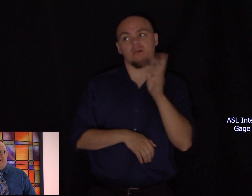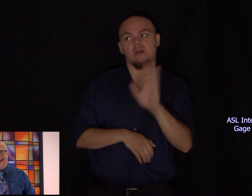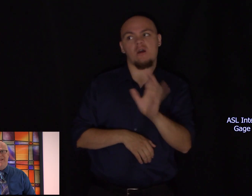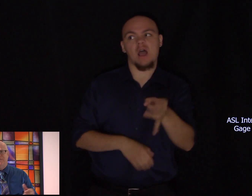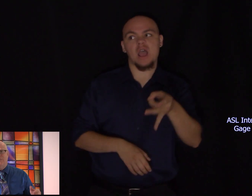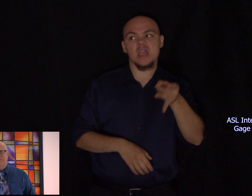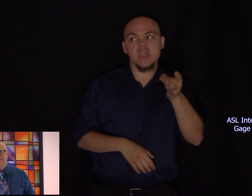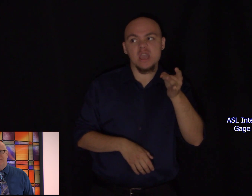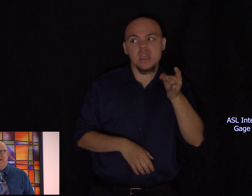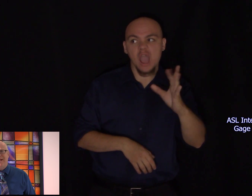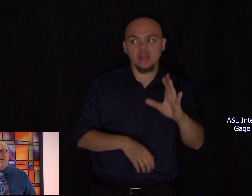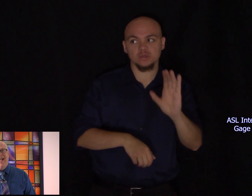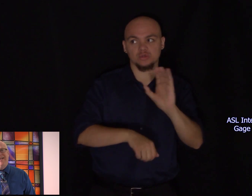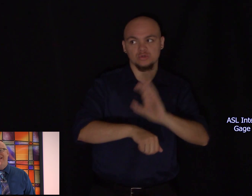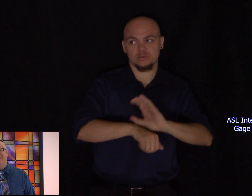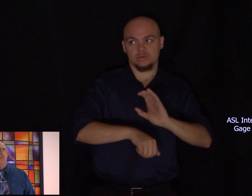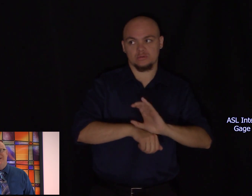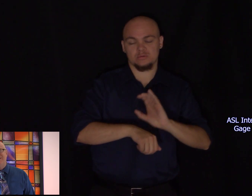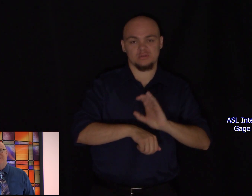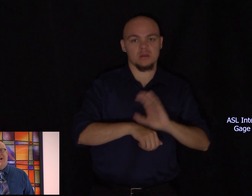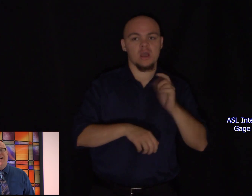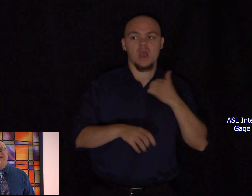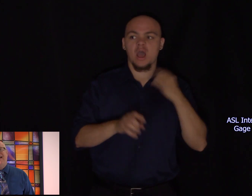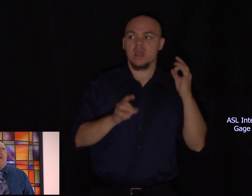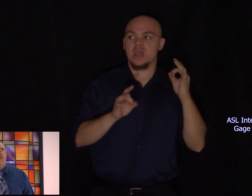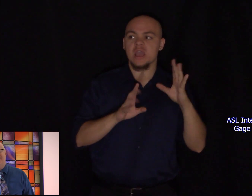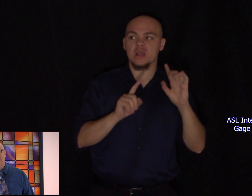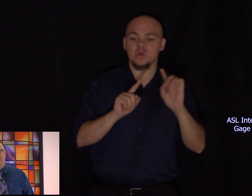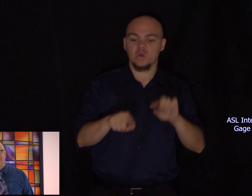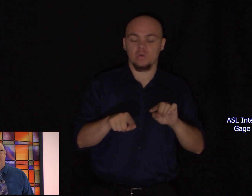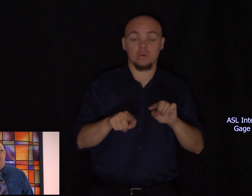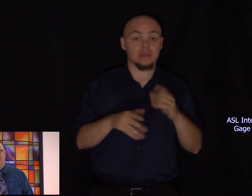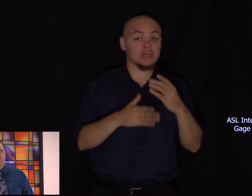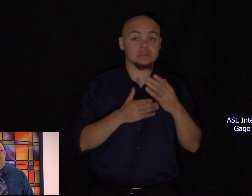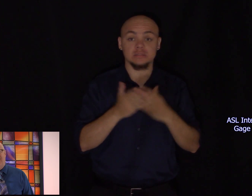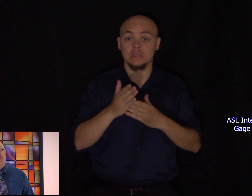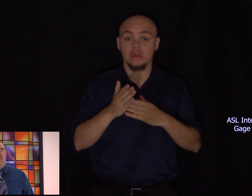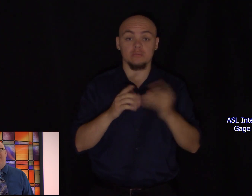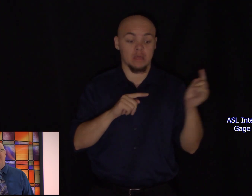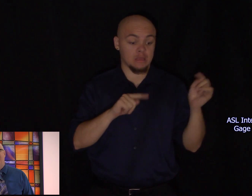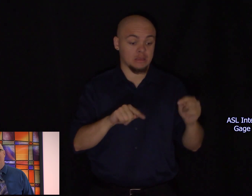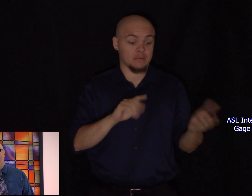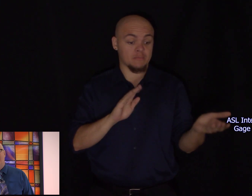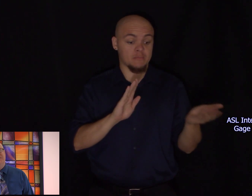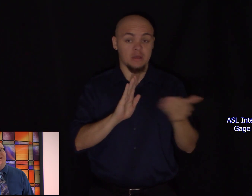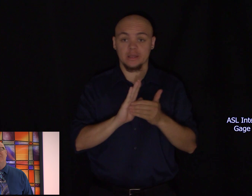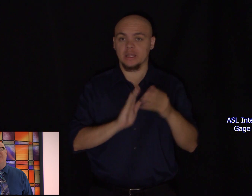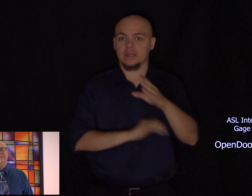their hands folded in their lap and they will tell you I hated church I hated to go and some of them